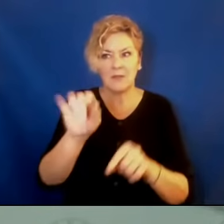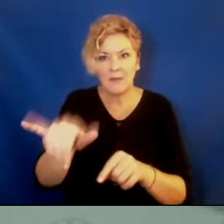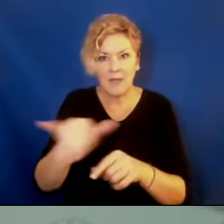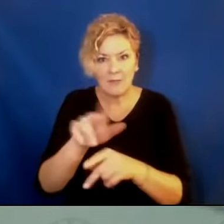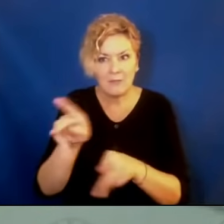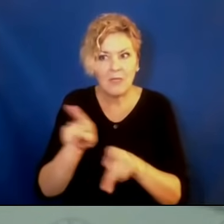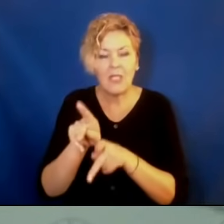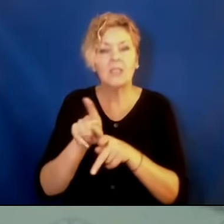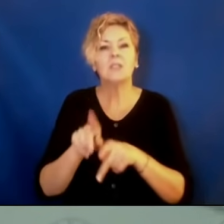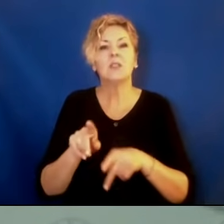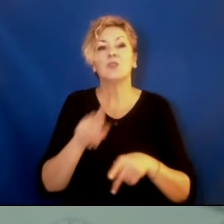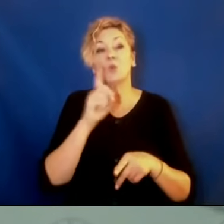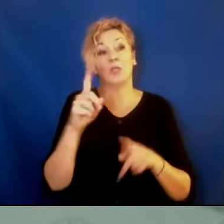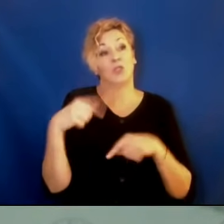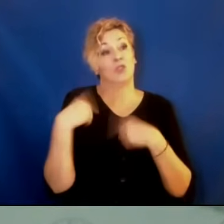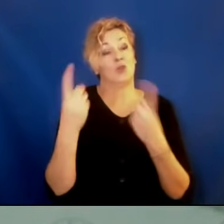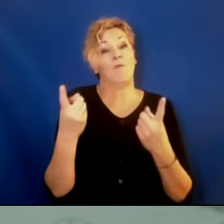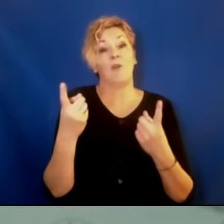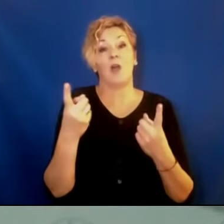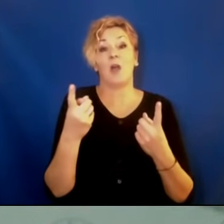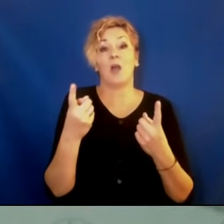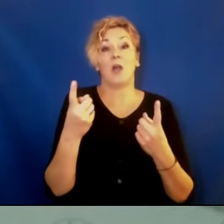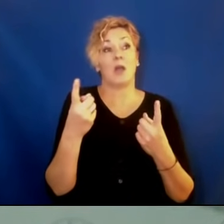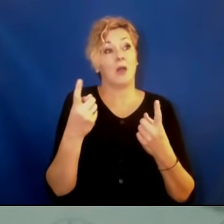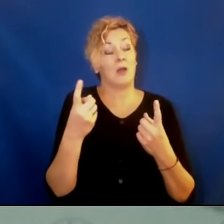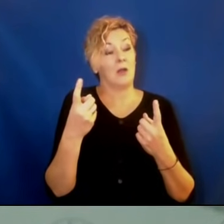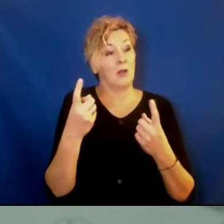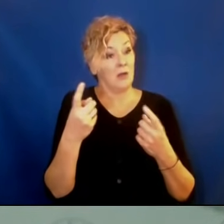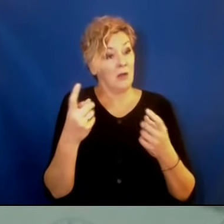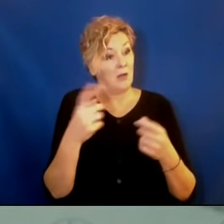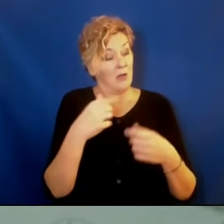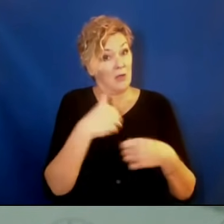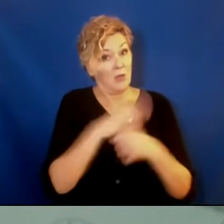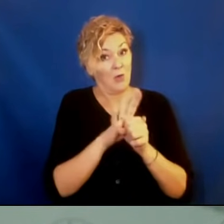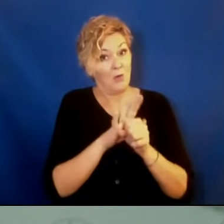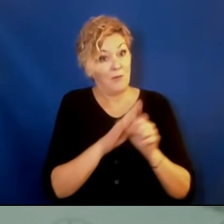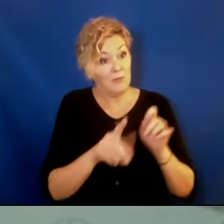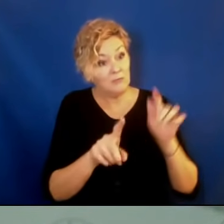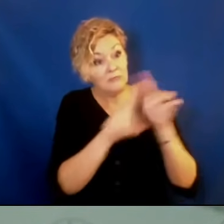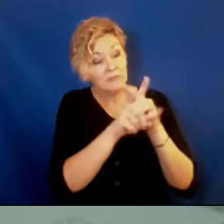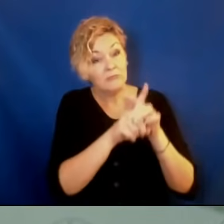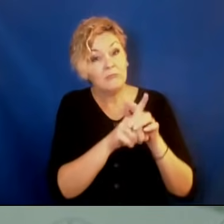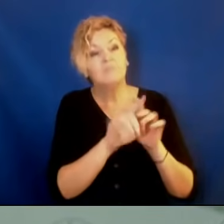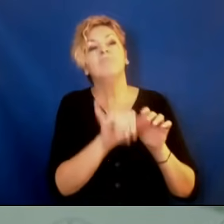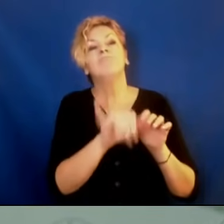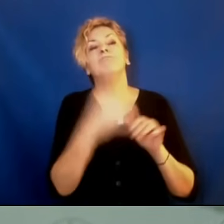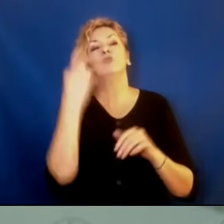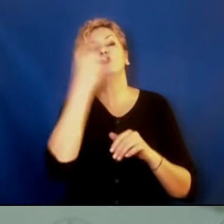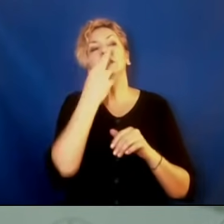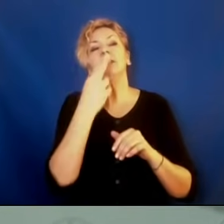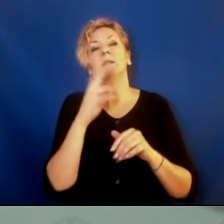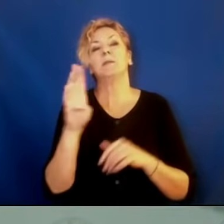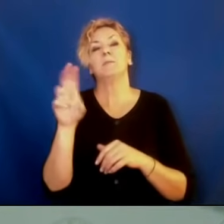transit with. Therefore, if we thought that places like transit and other areas where we have casual contacts